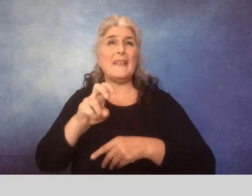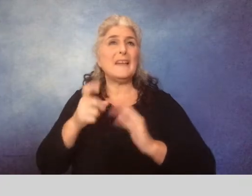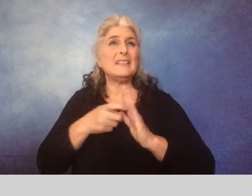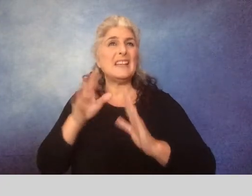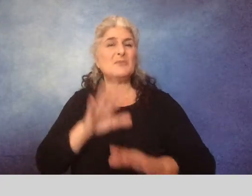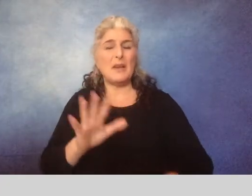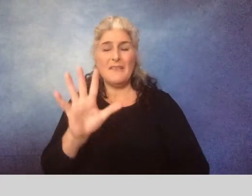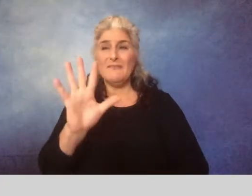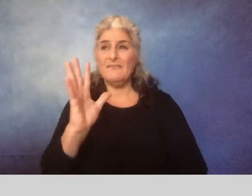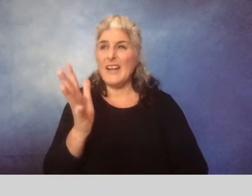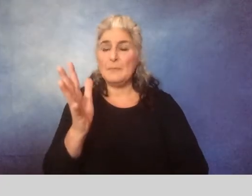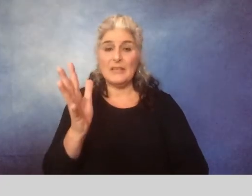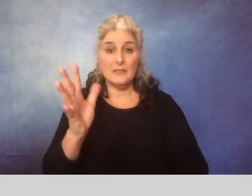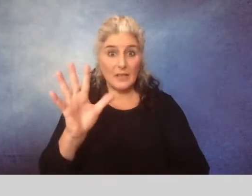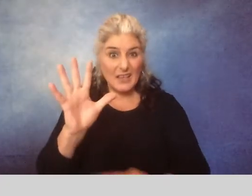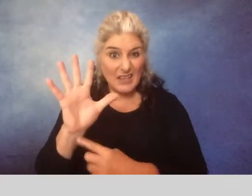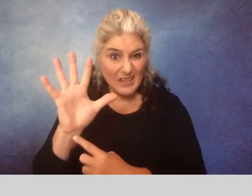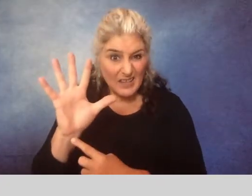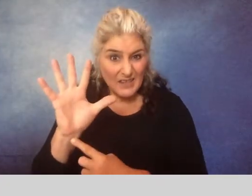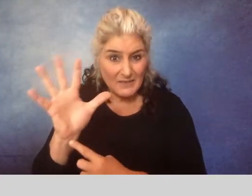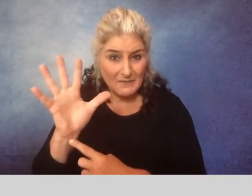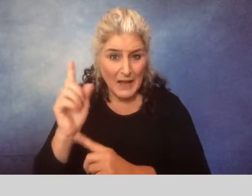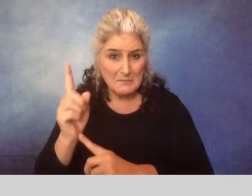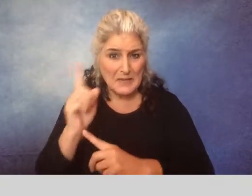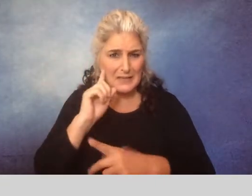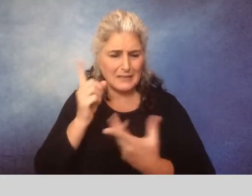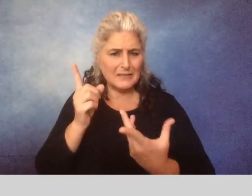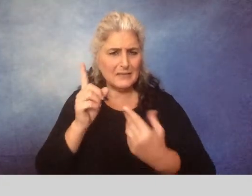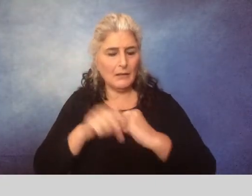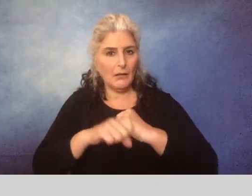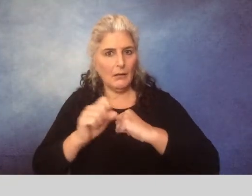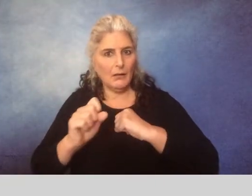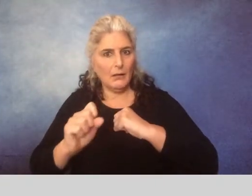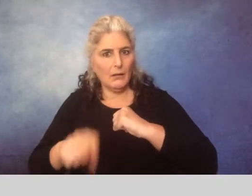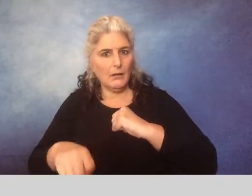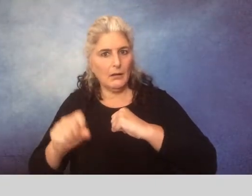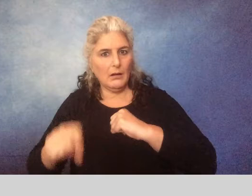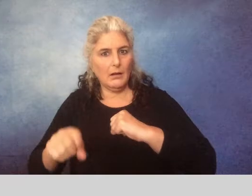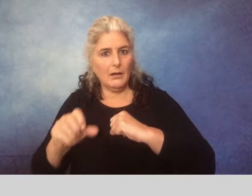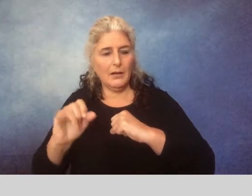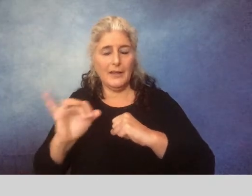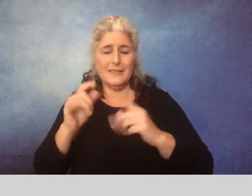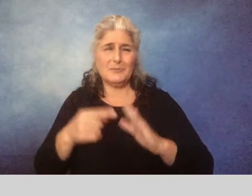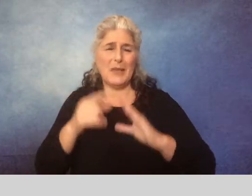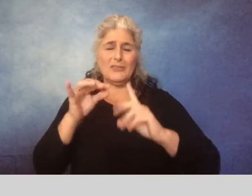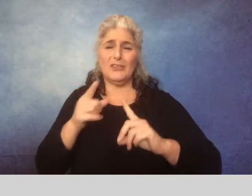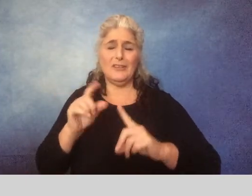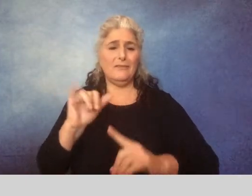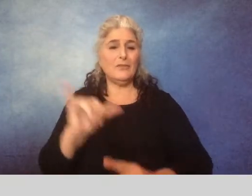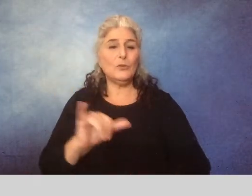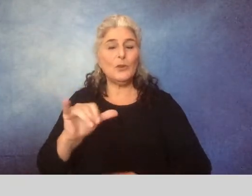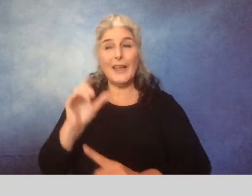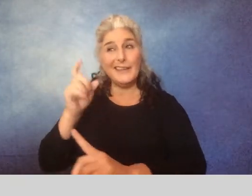Five minutes is a long time to wait. especially if you're like sir robot and you're doing this for every person you meet.